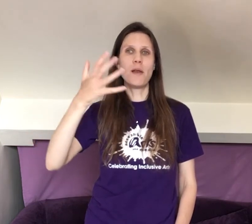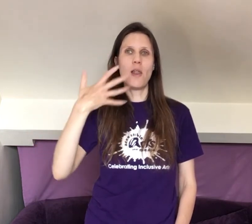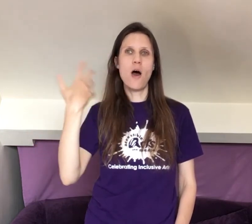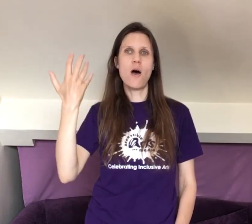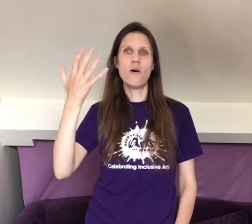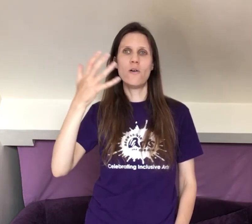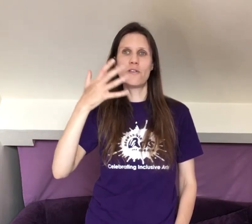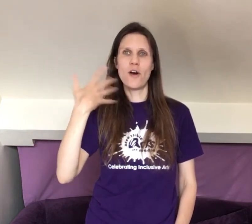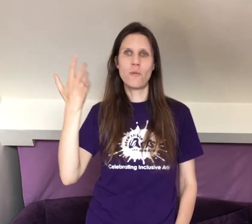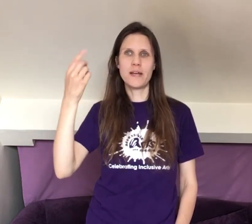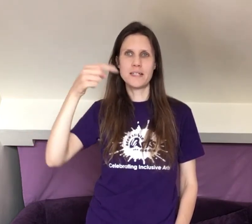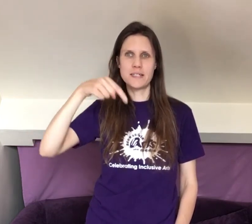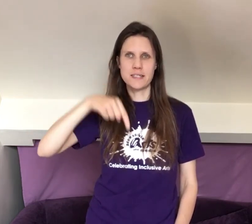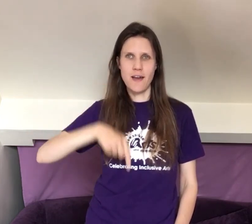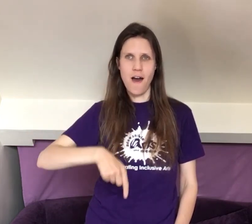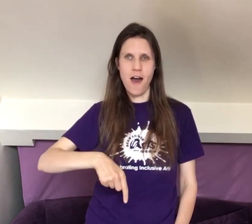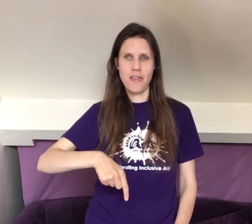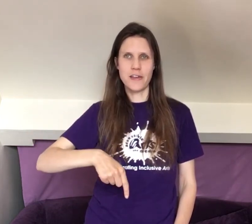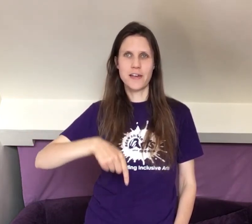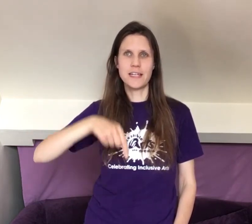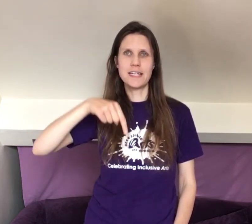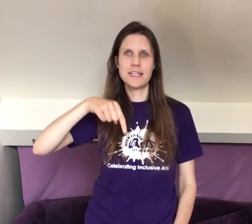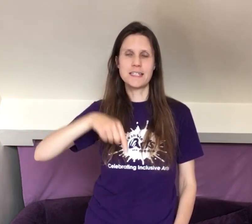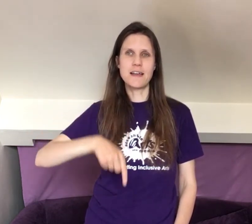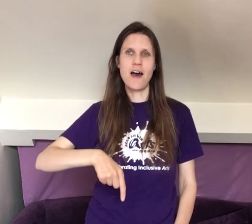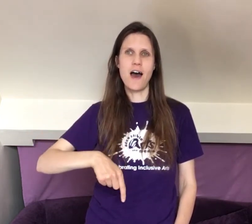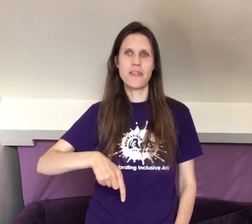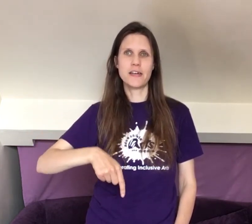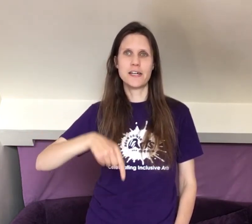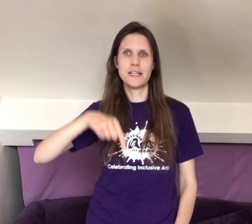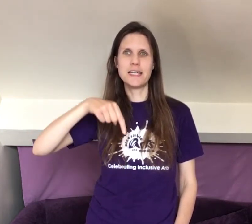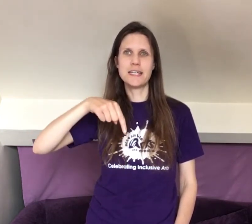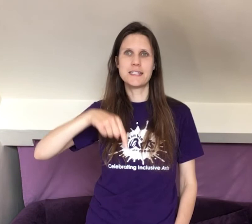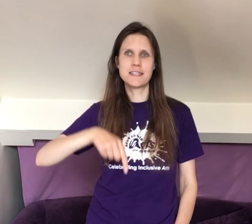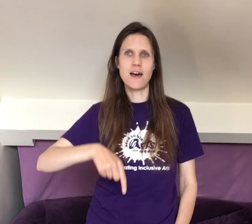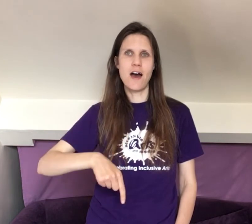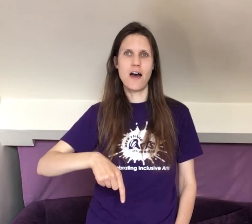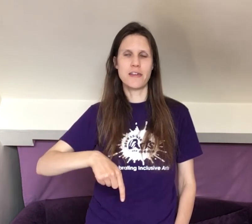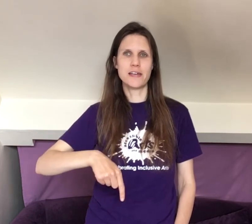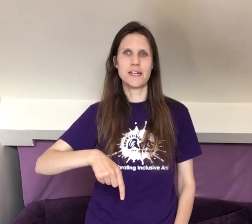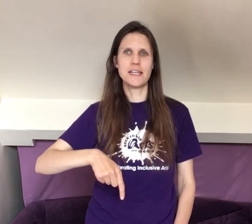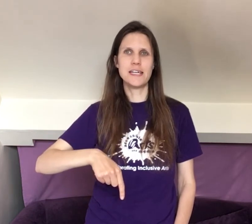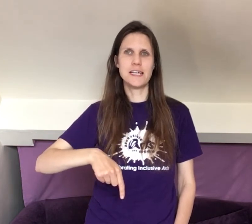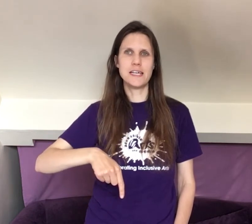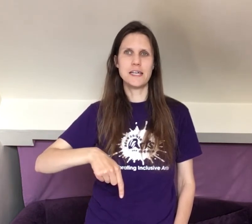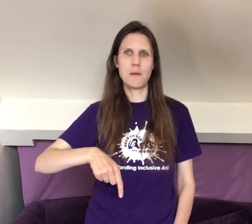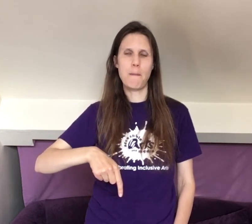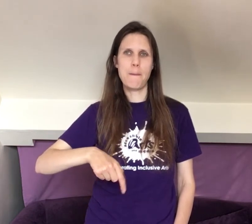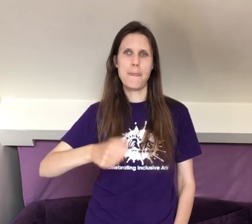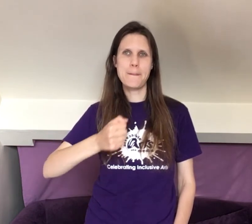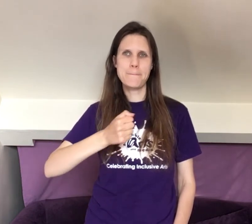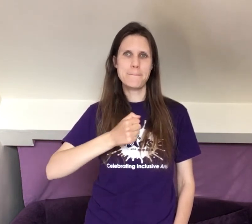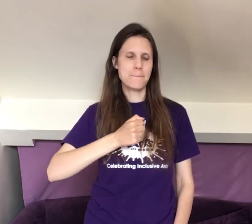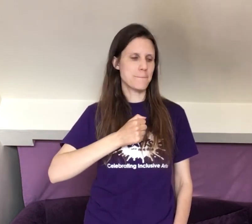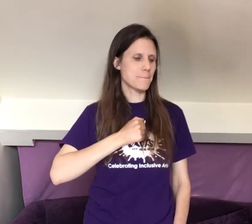Blow the wind southerly, southerly, southerly.